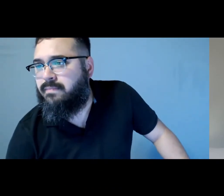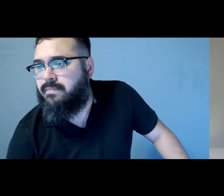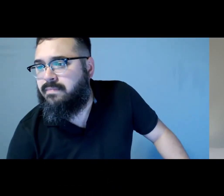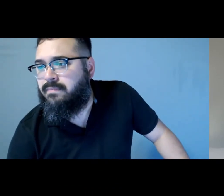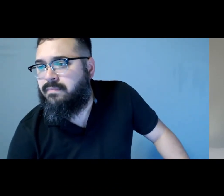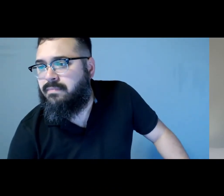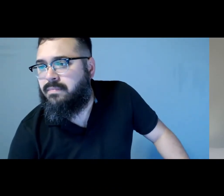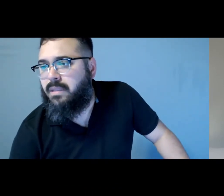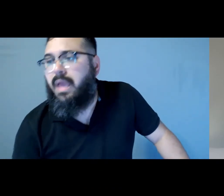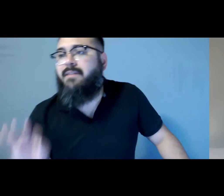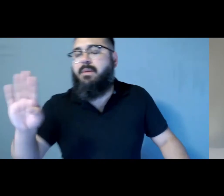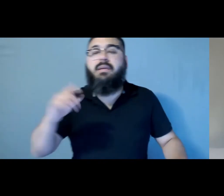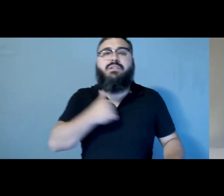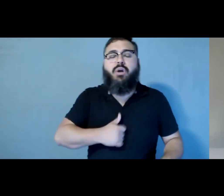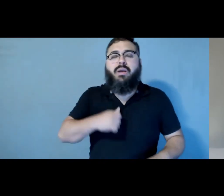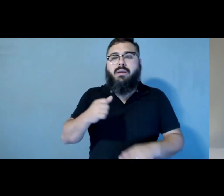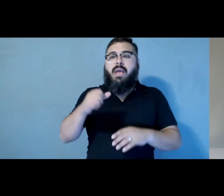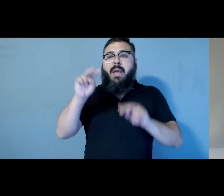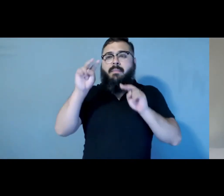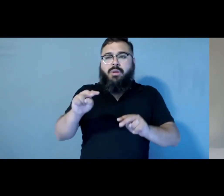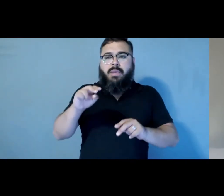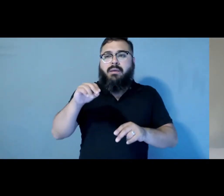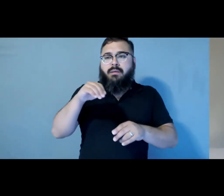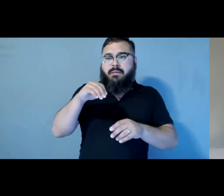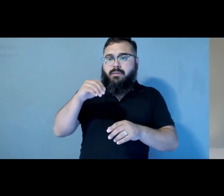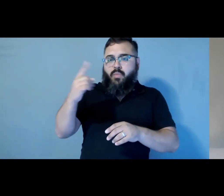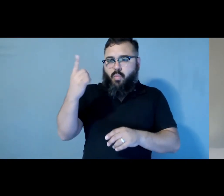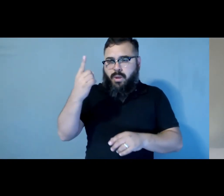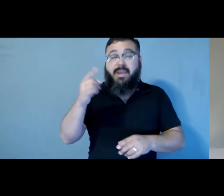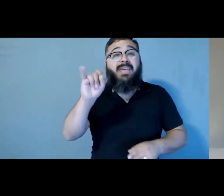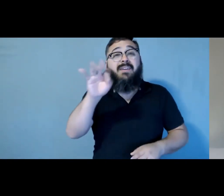that somebody did say that if you need a job coach